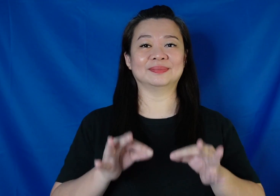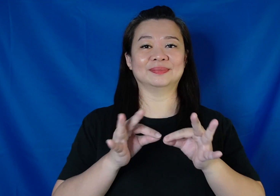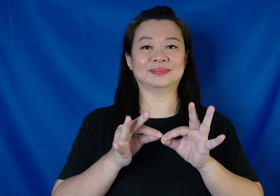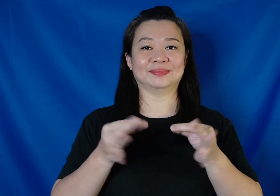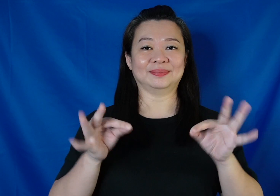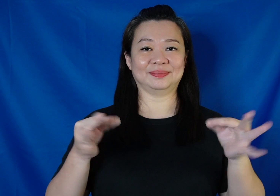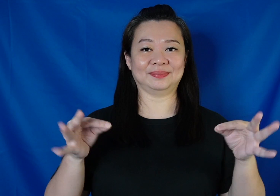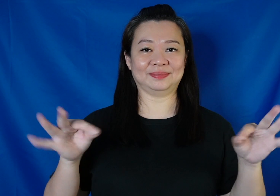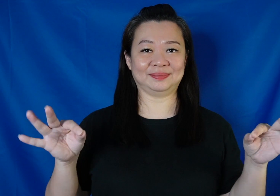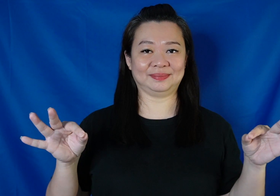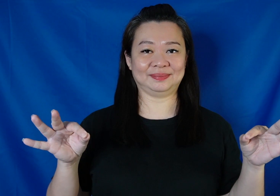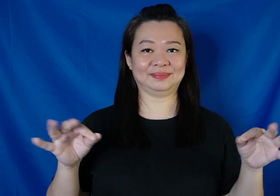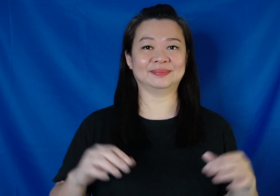SENTENCE, language